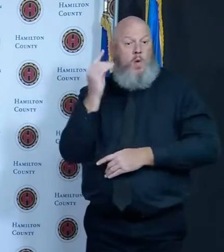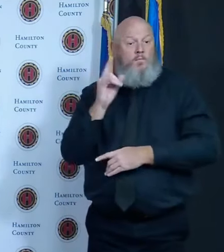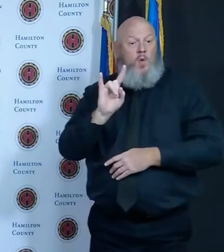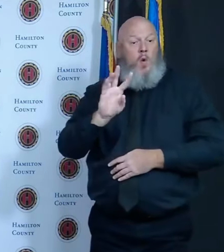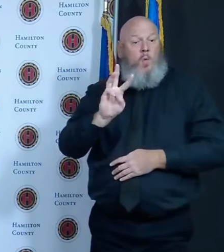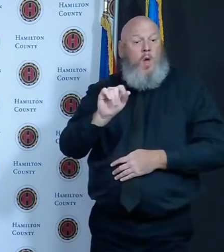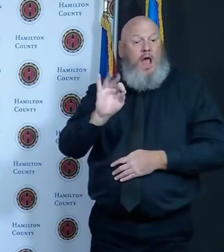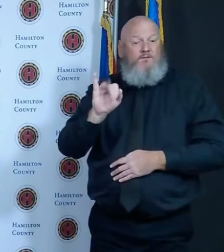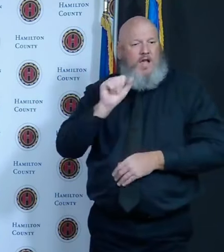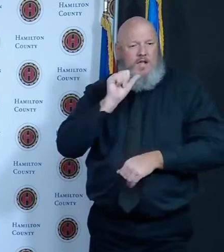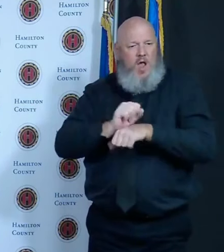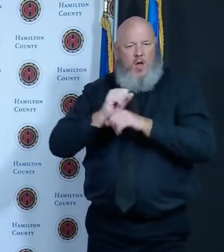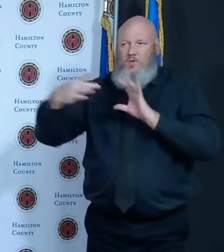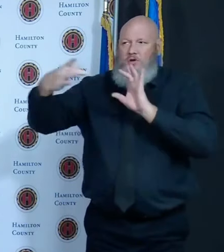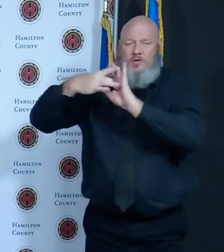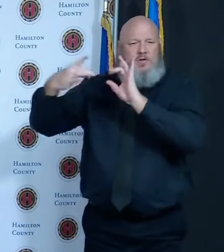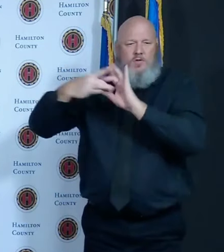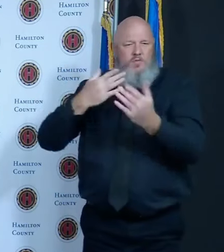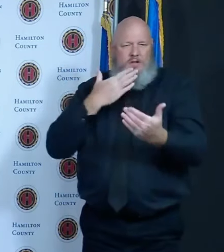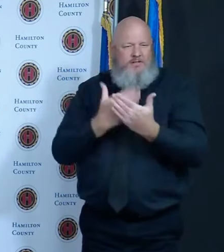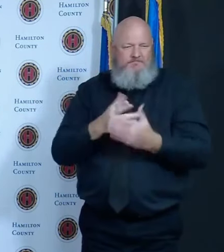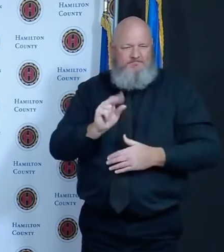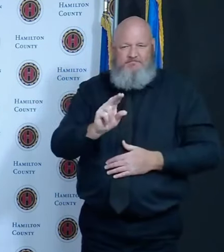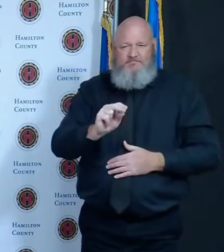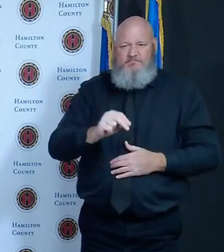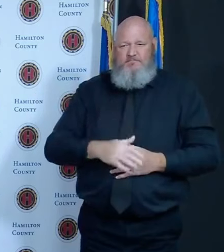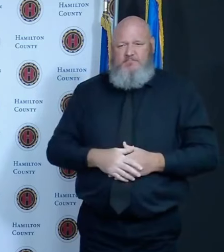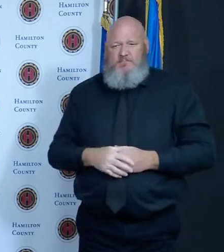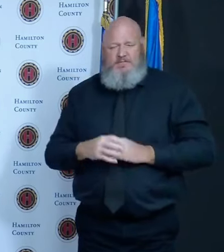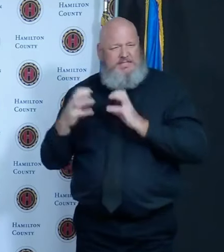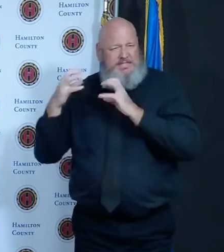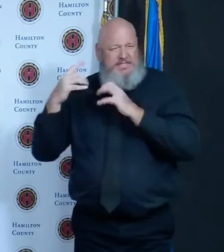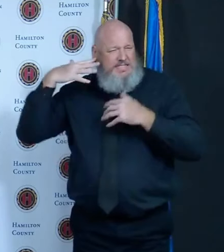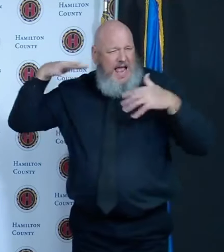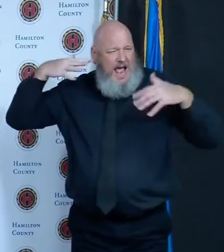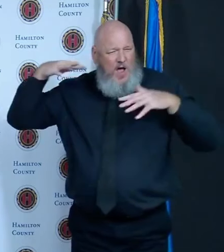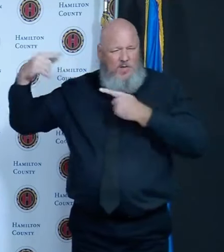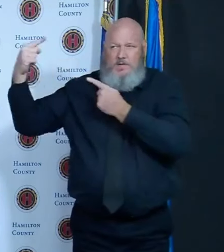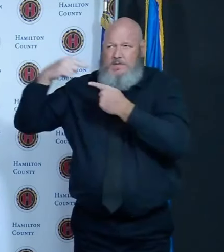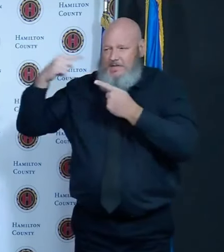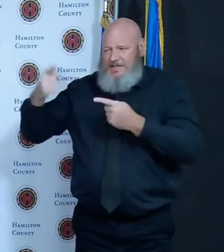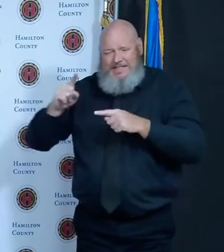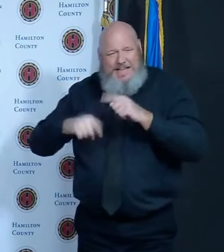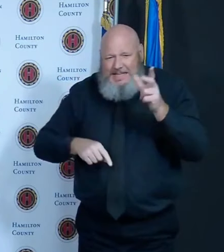gel you are cutting up your feed is not great where I'm